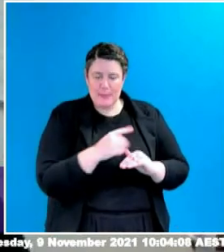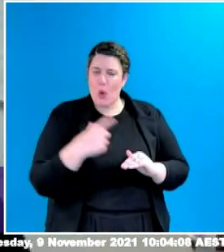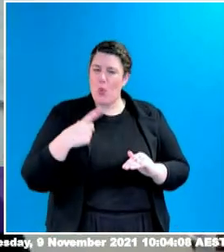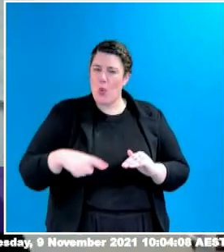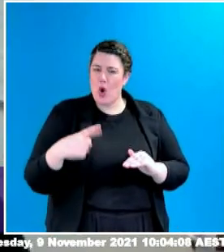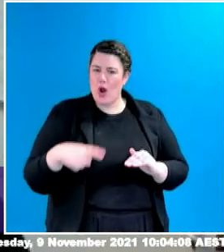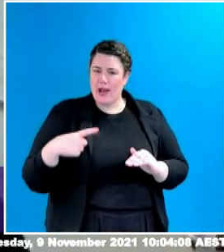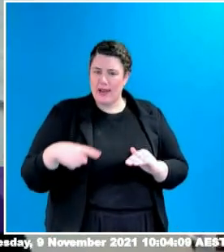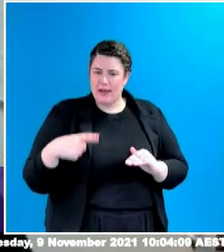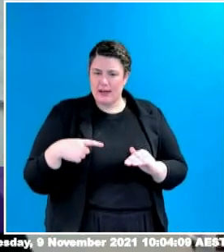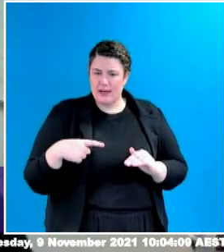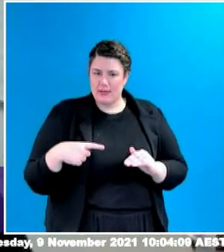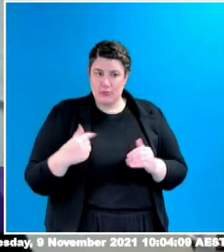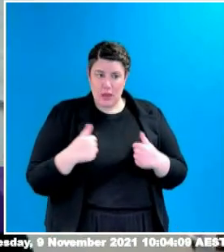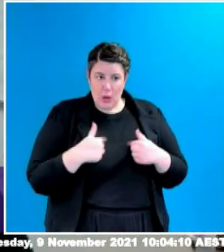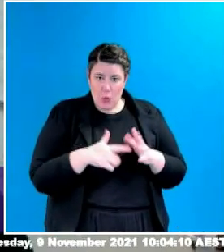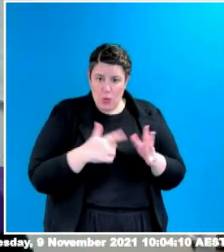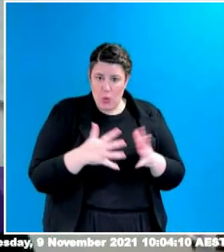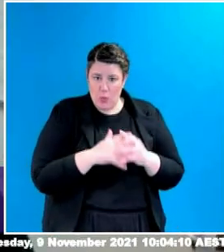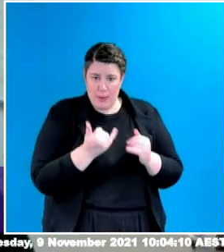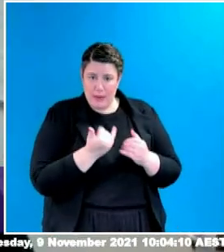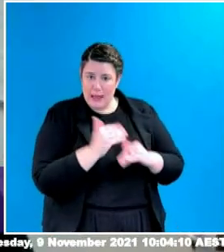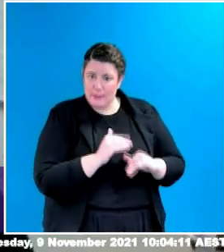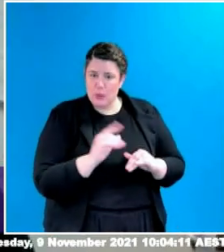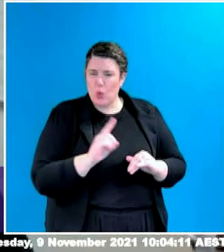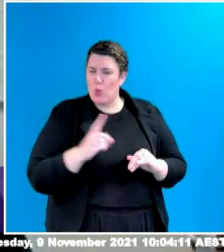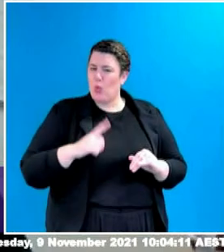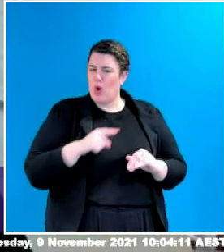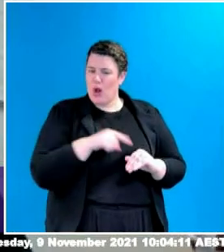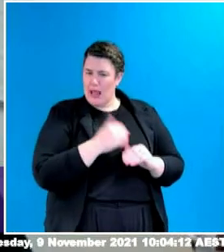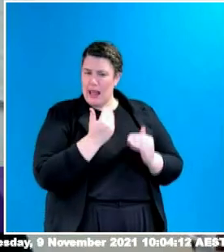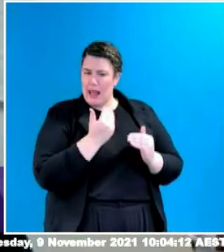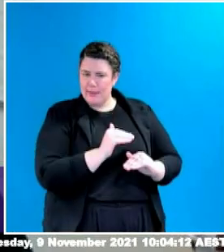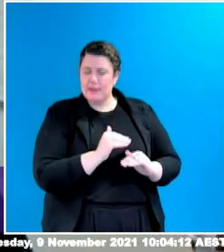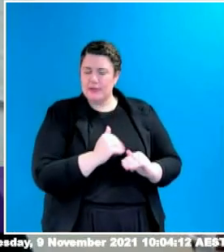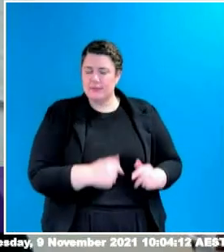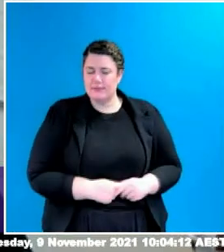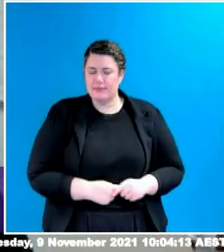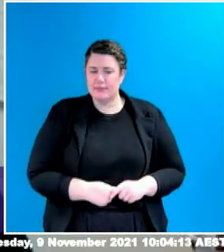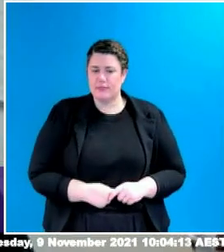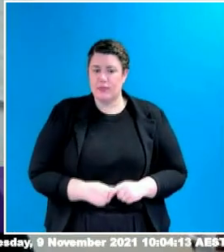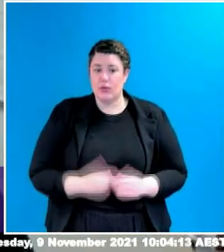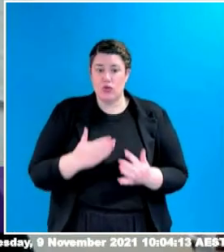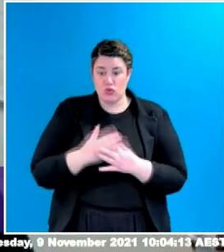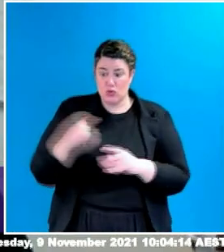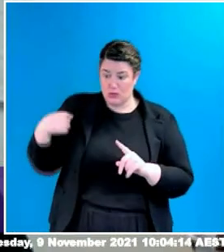We have seen, certainly over the development of the jurisprudence in